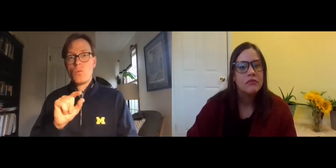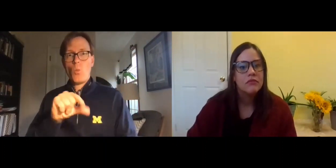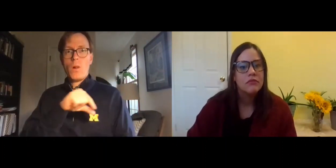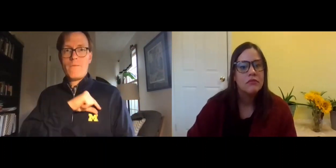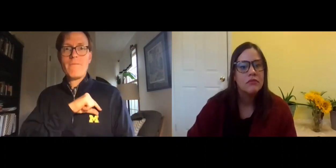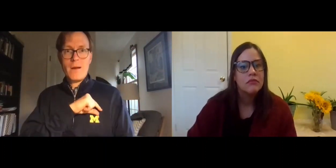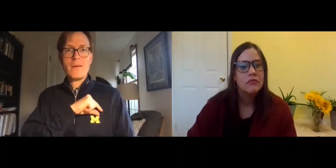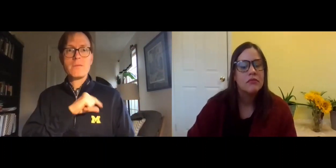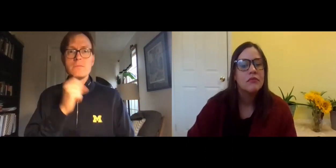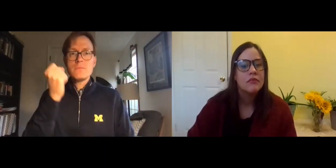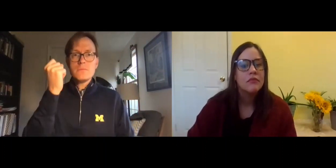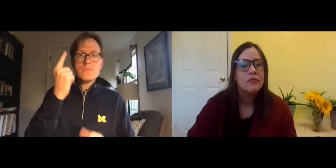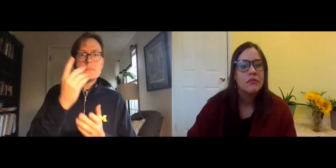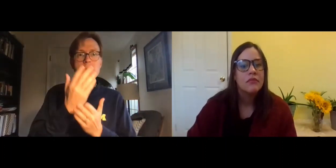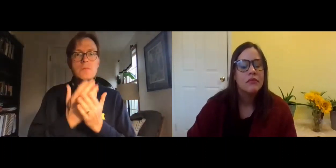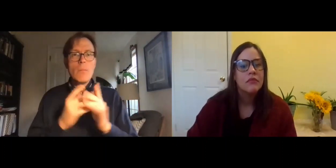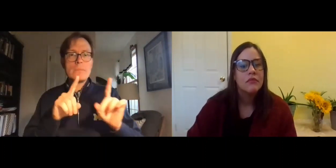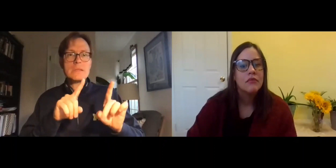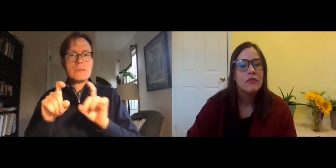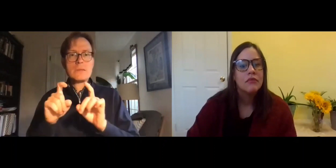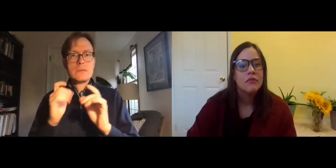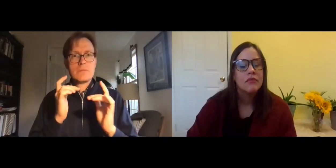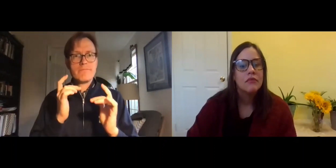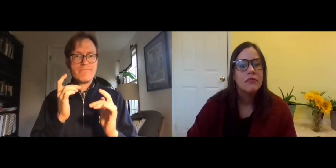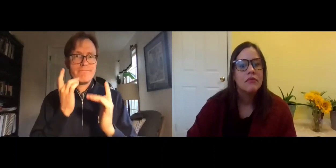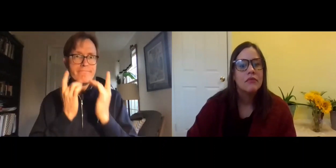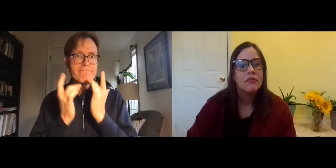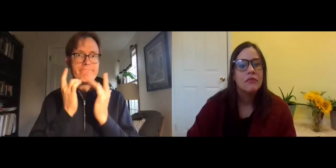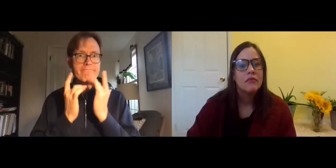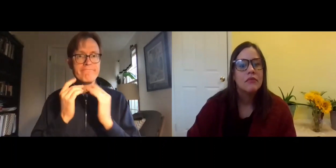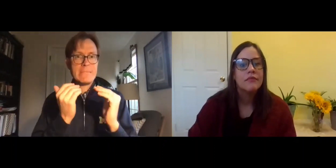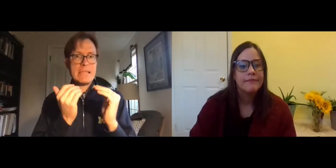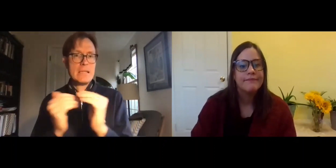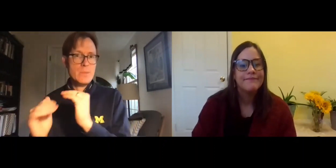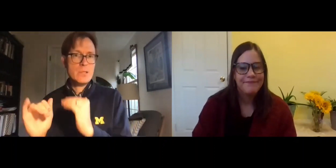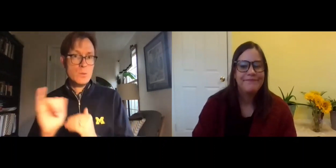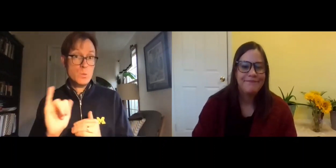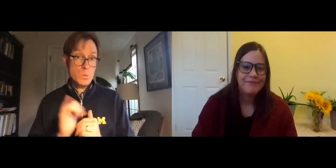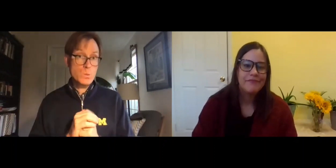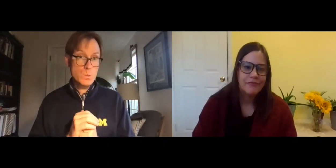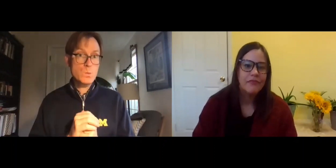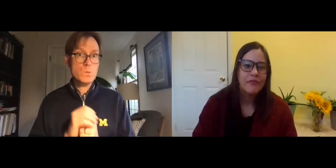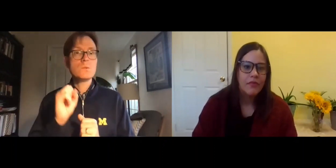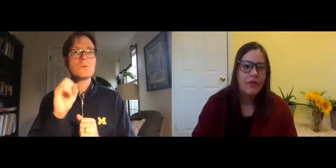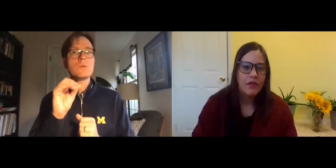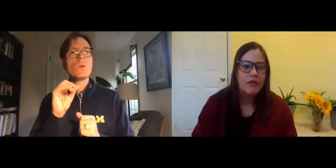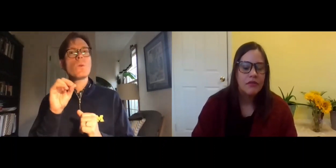But you want to make sure and make that you check and make sure that it's a qualified